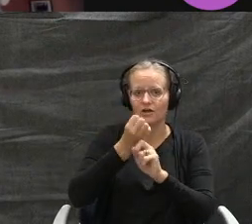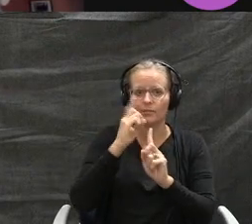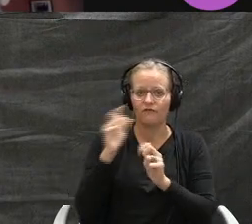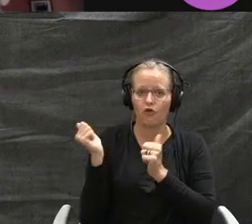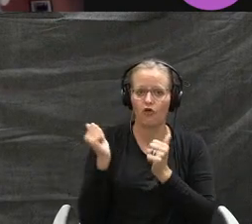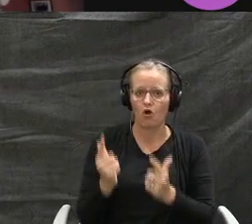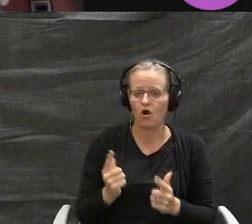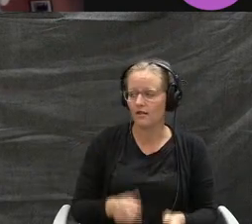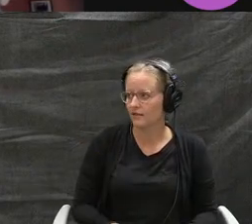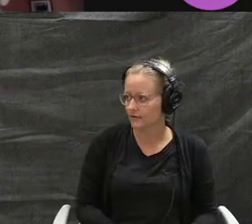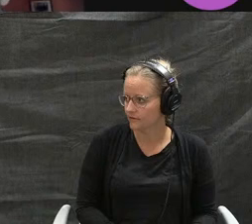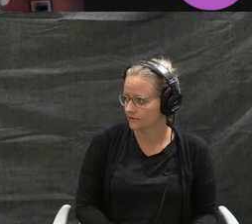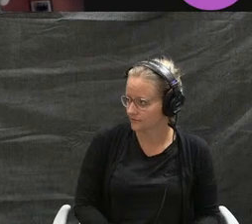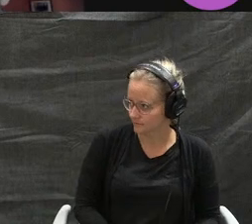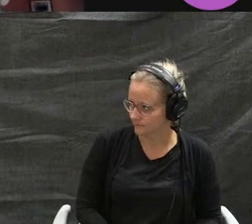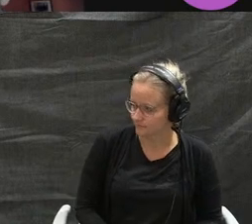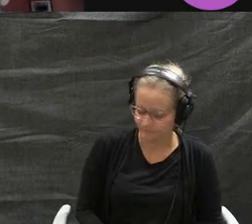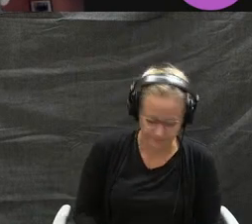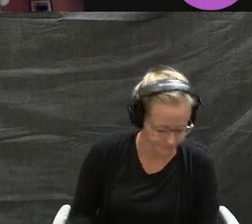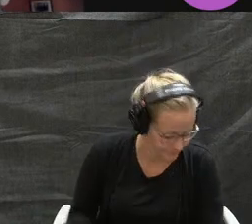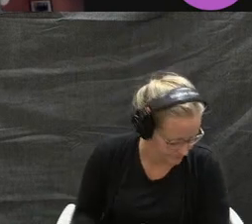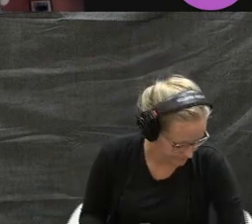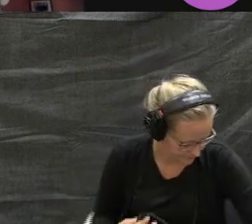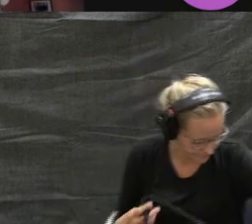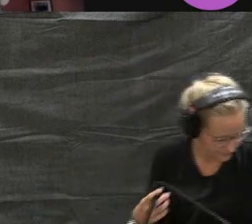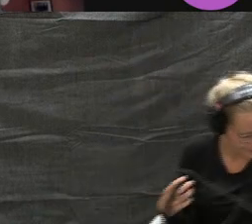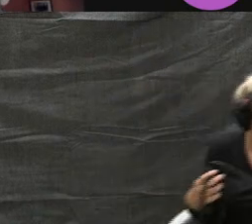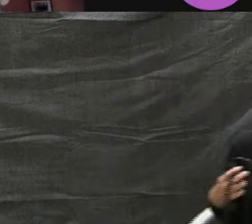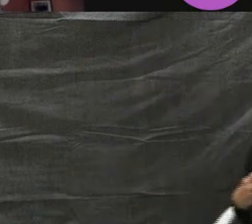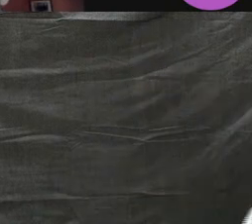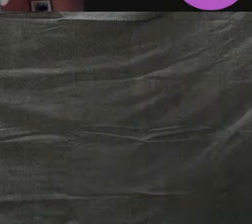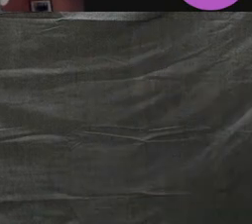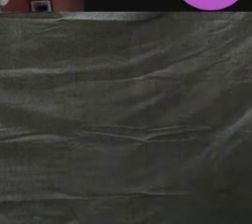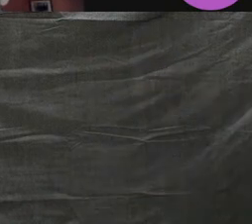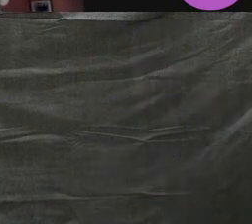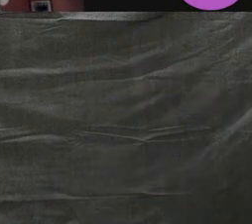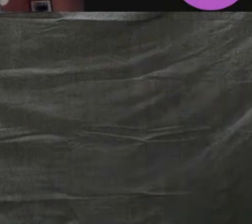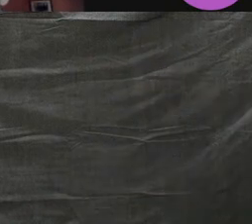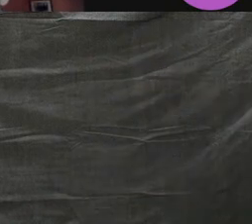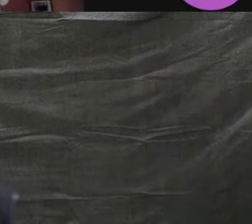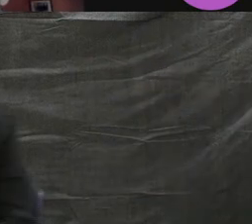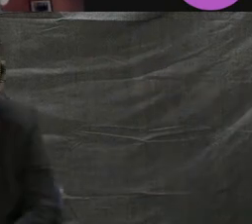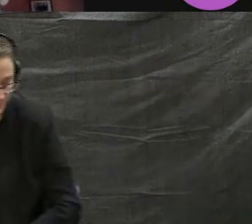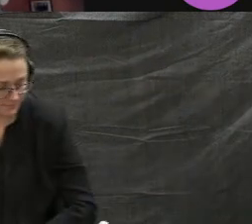The next bullet is to determine a staff resource or resources in each building to support